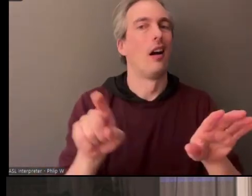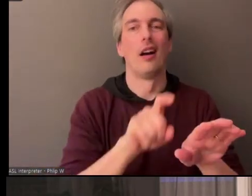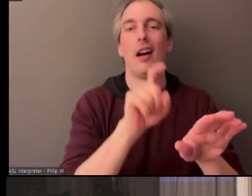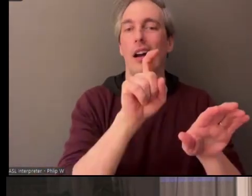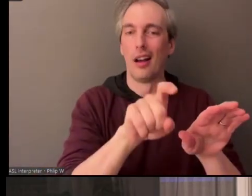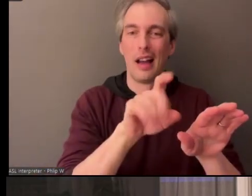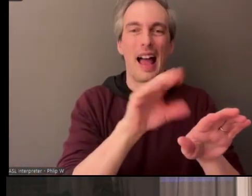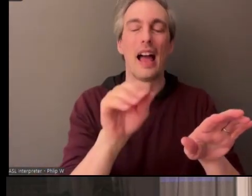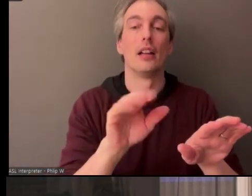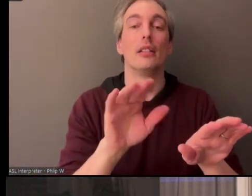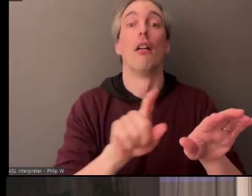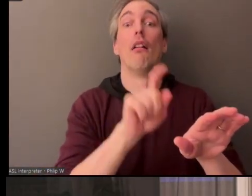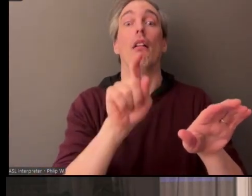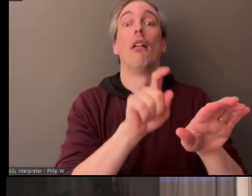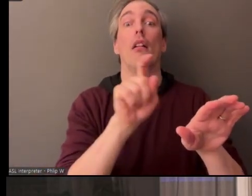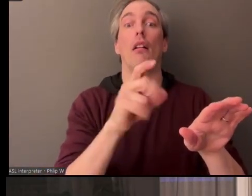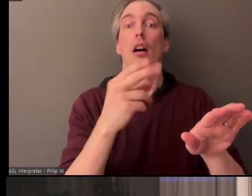There are some states that are missing from this button.